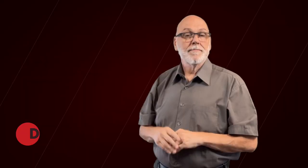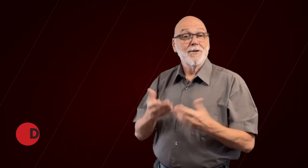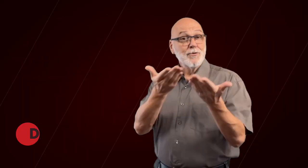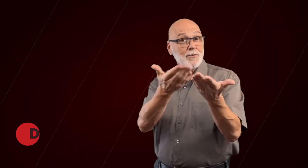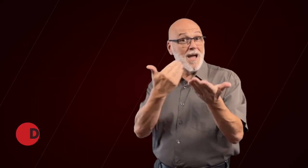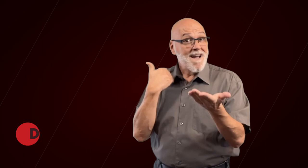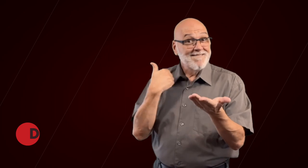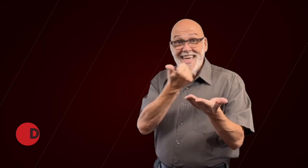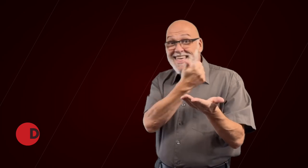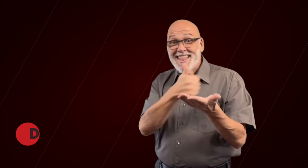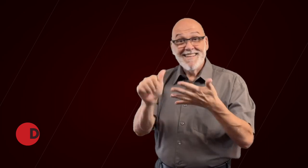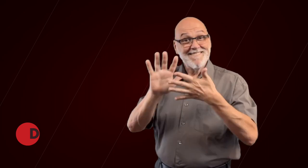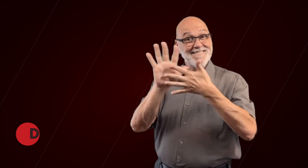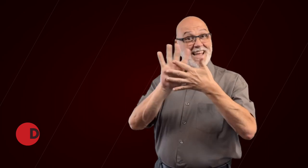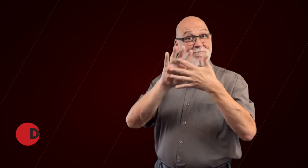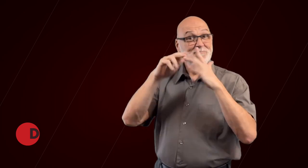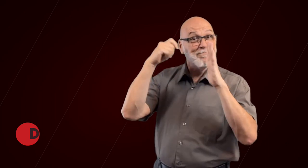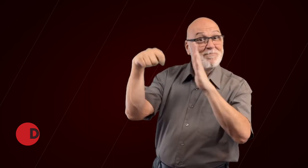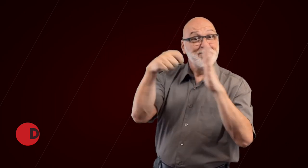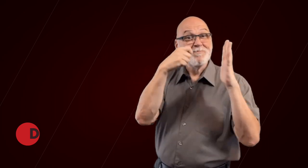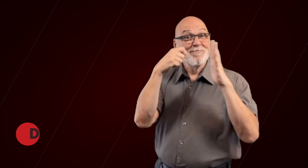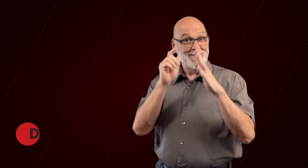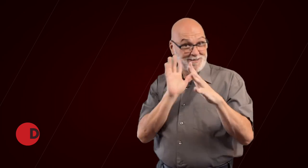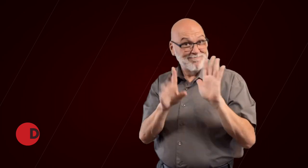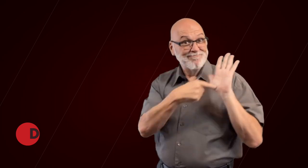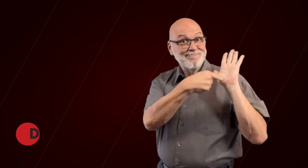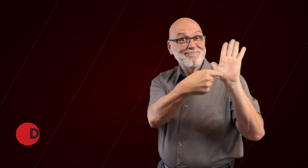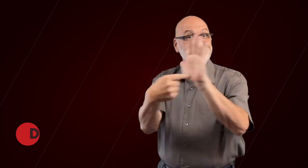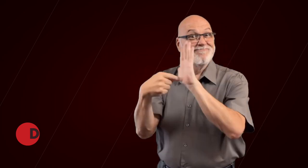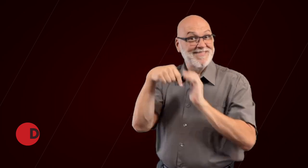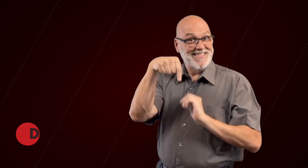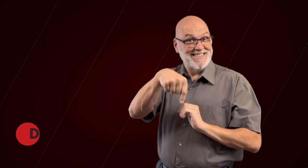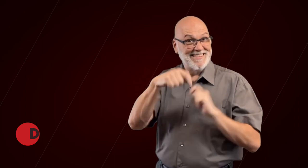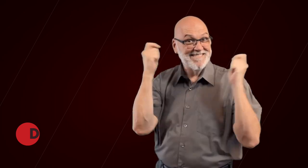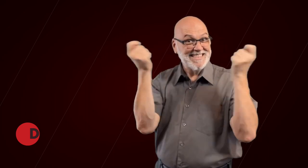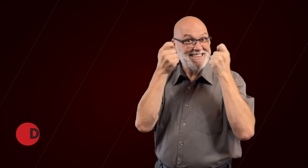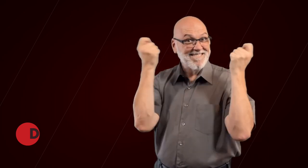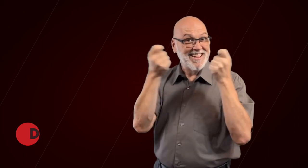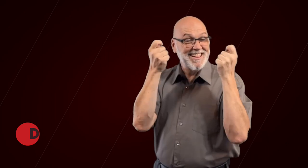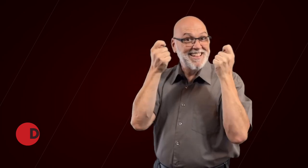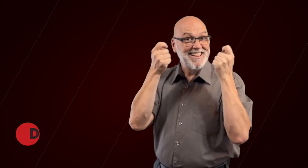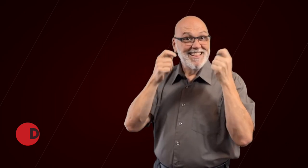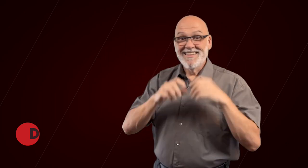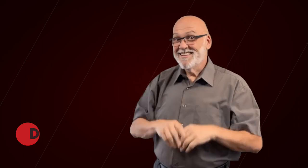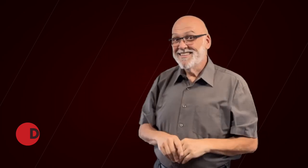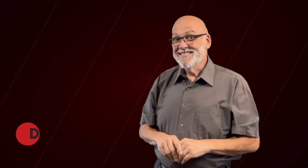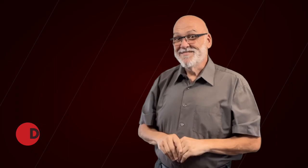[ANSELMO]: Do you have a film that will be shown in this Festival?